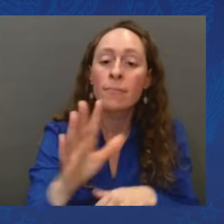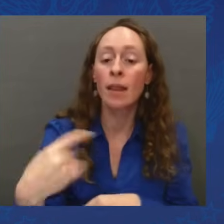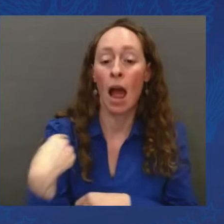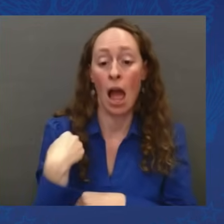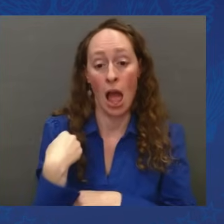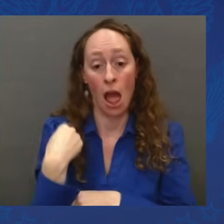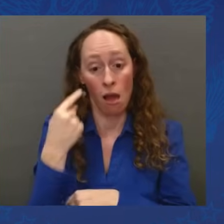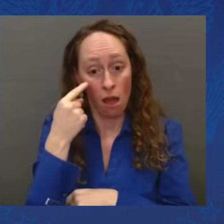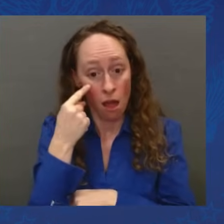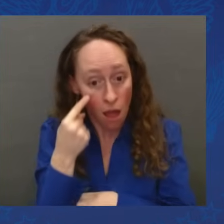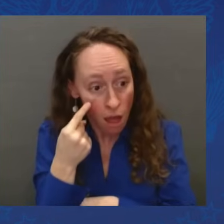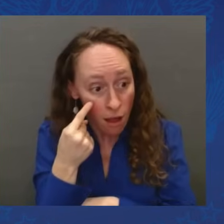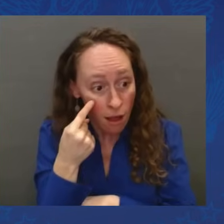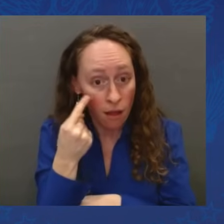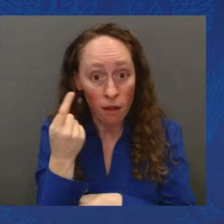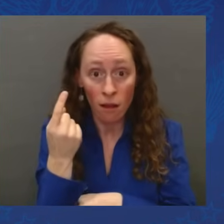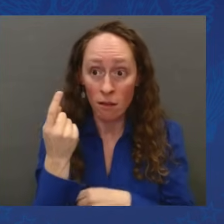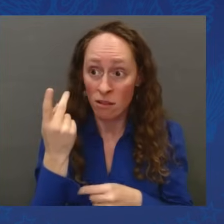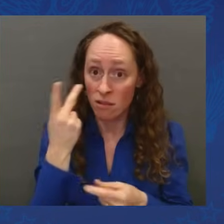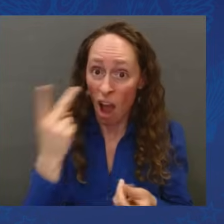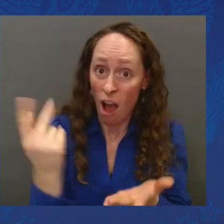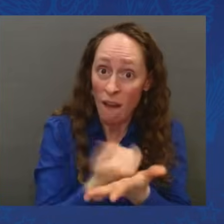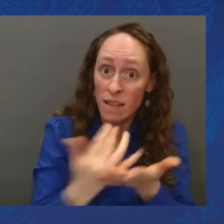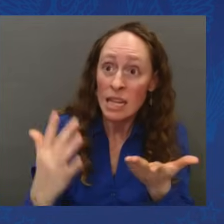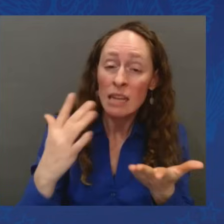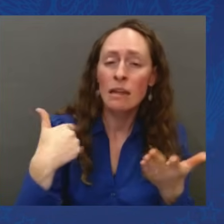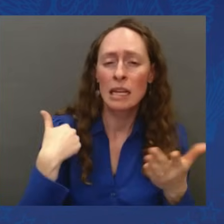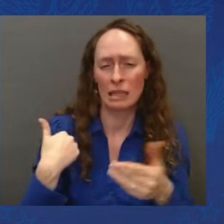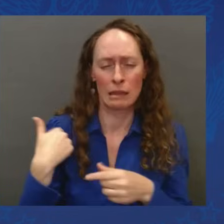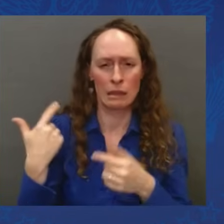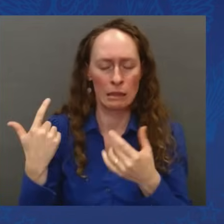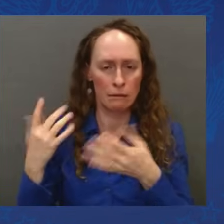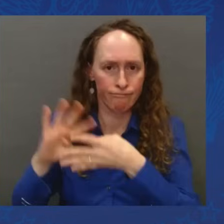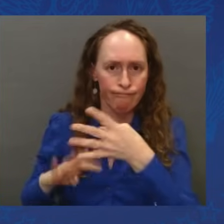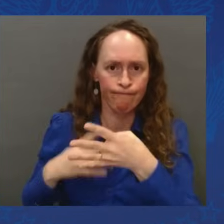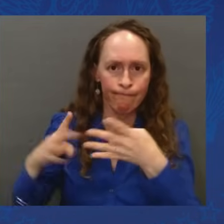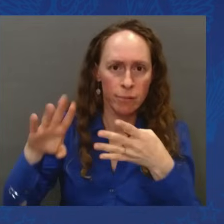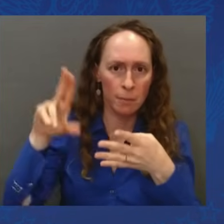I haven't had it confirmed yet -- I have asked my team to answer the question.